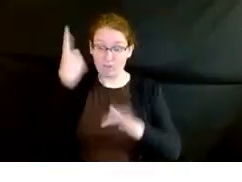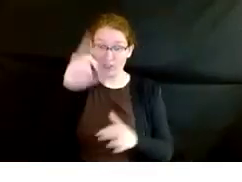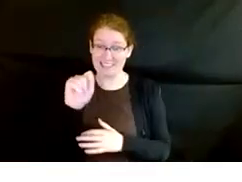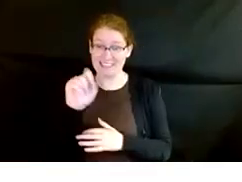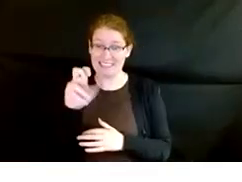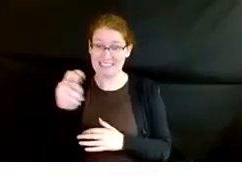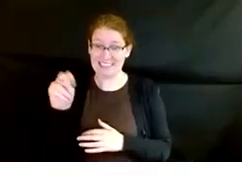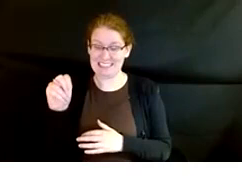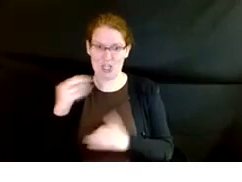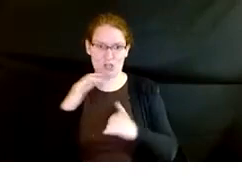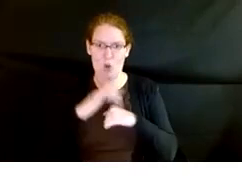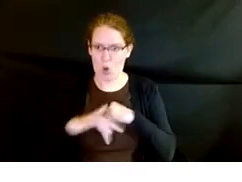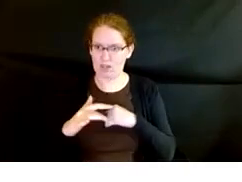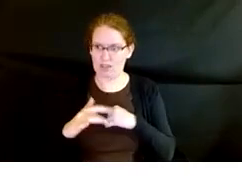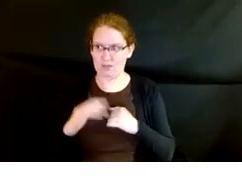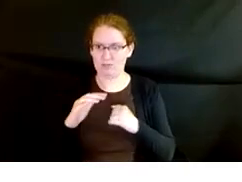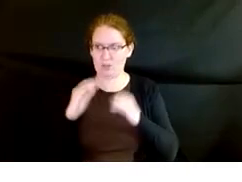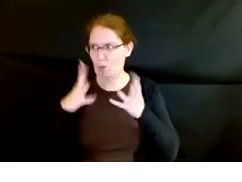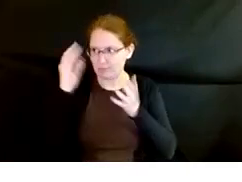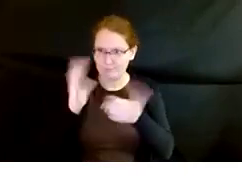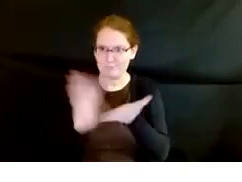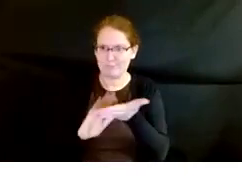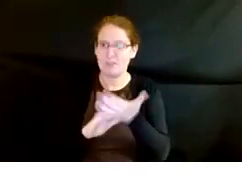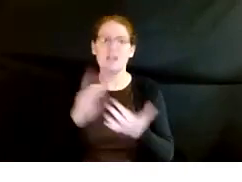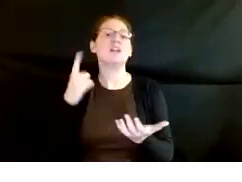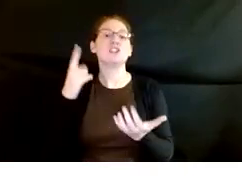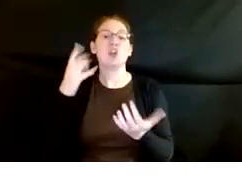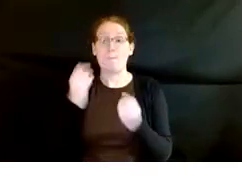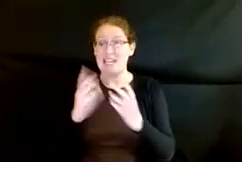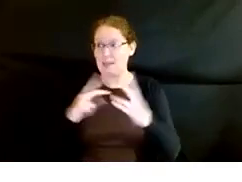early on and because of a lot of advocacy around that from the Coalition and Disability Rights